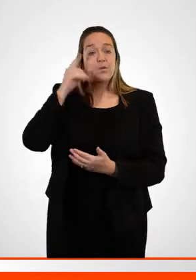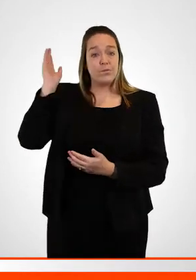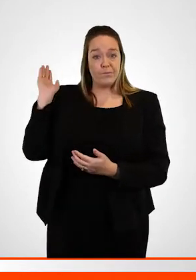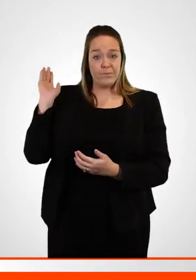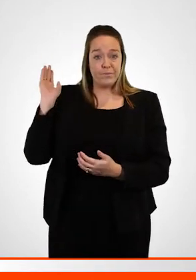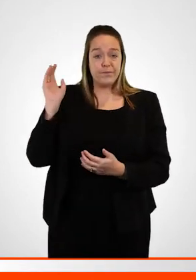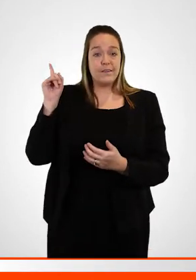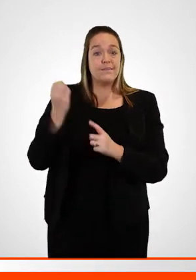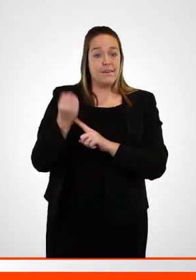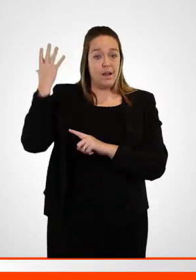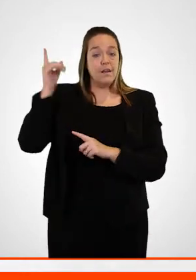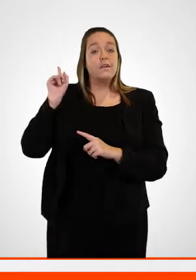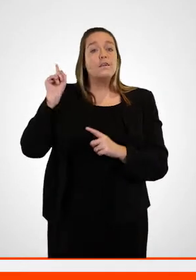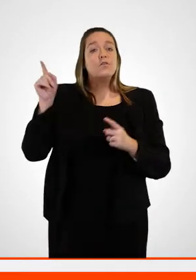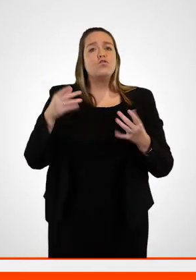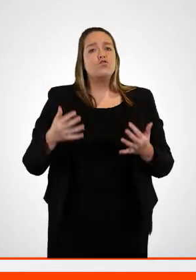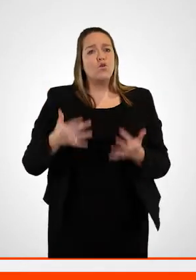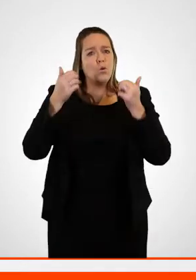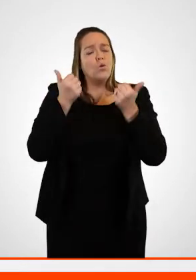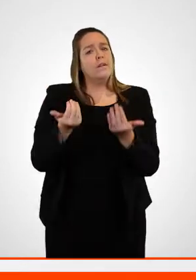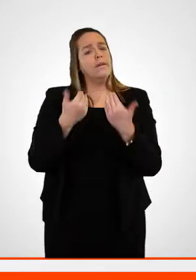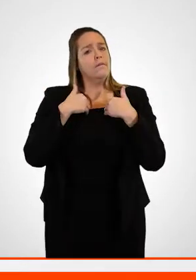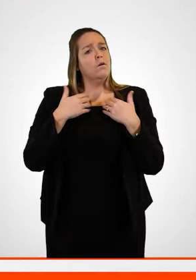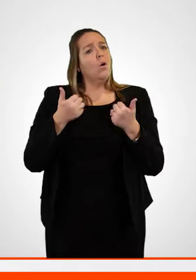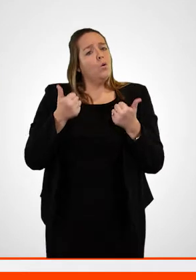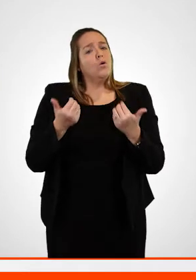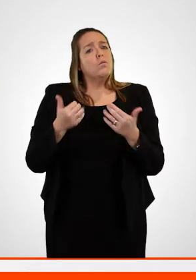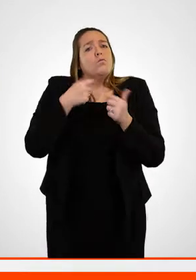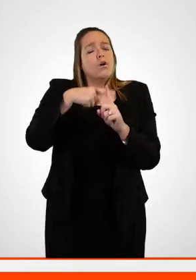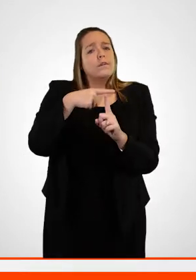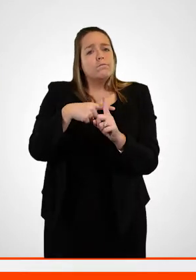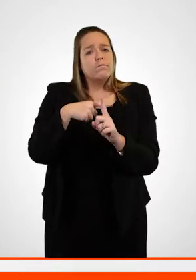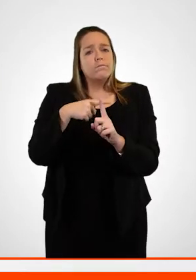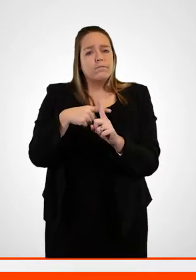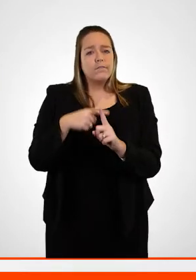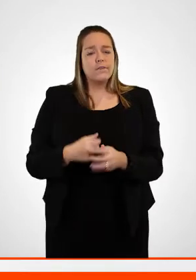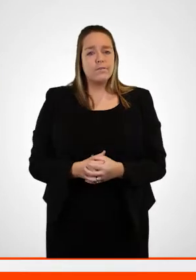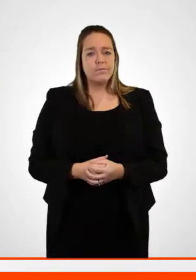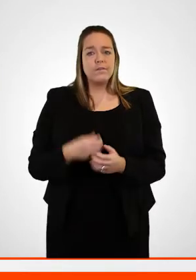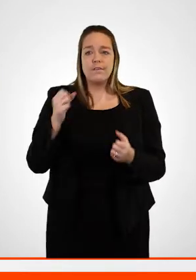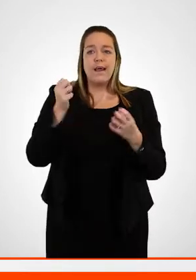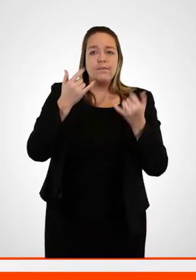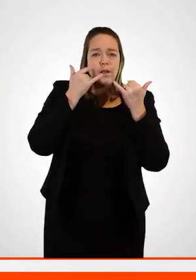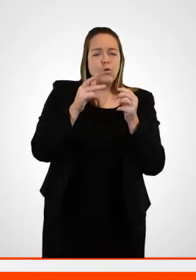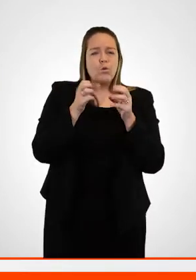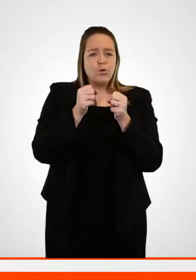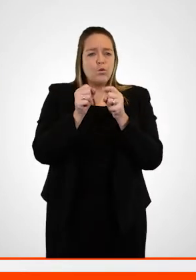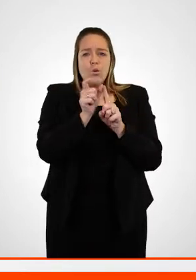you'll see that overall those results were quite encouraging. We did subtests in word reading,